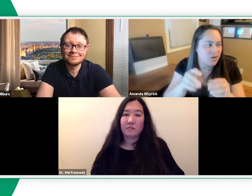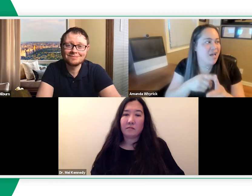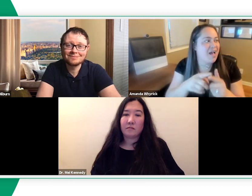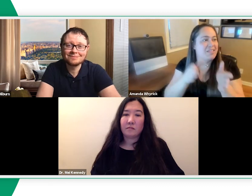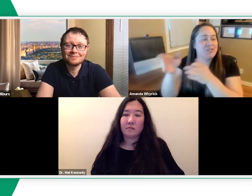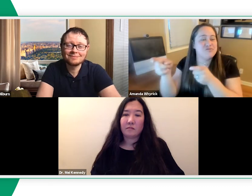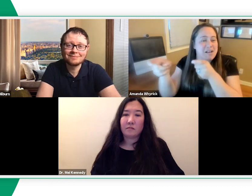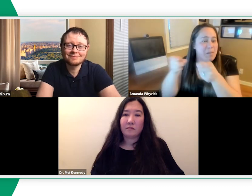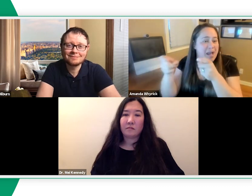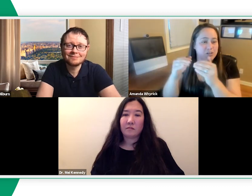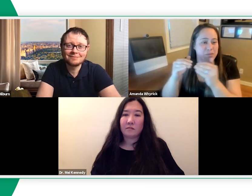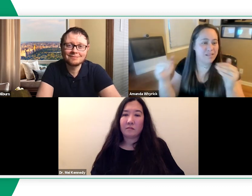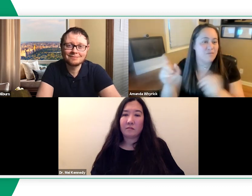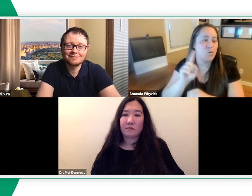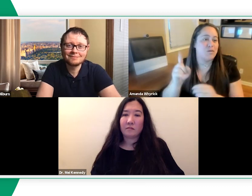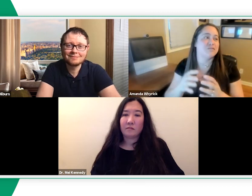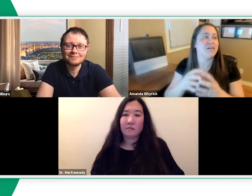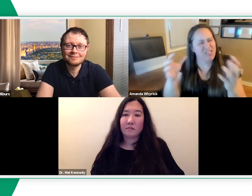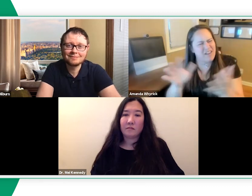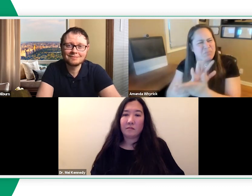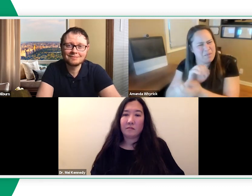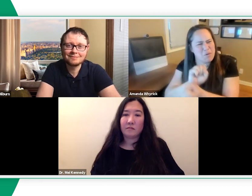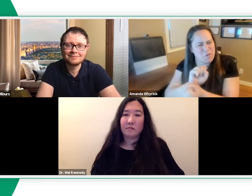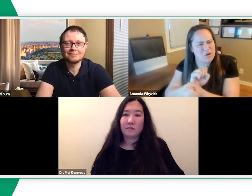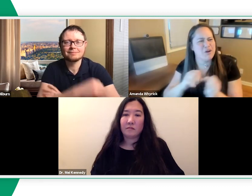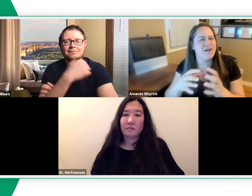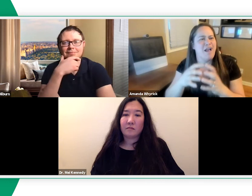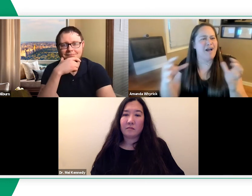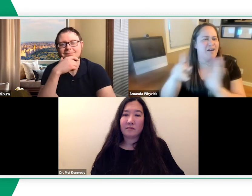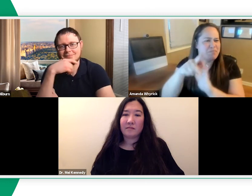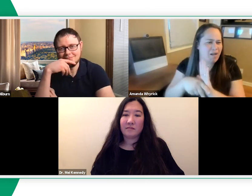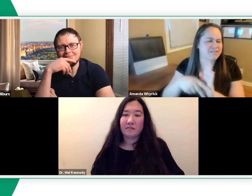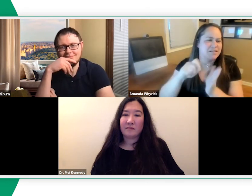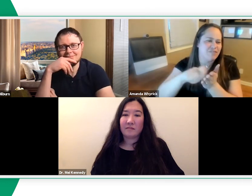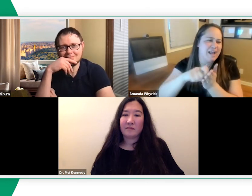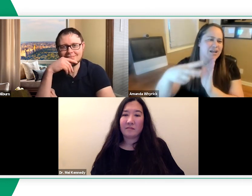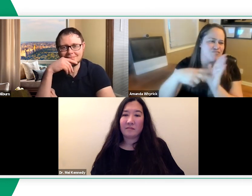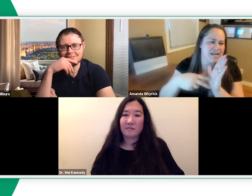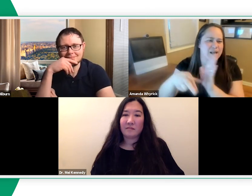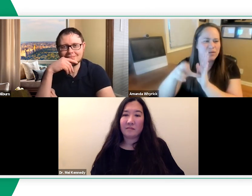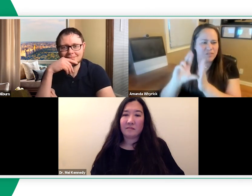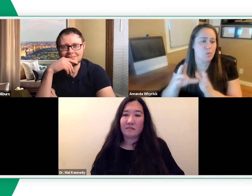like the management level, where it’s a lot of paperwork, a lot of